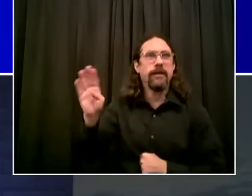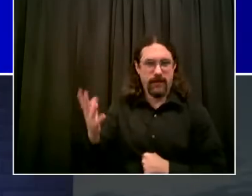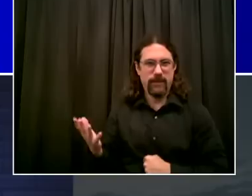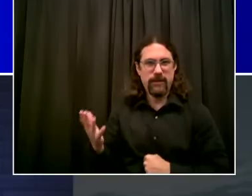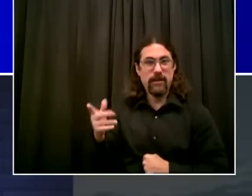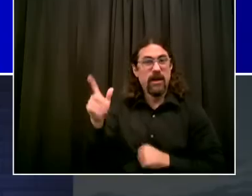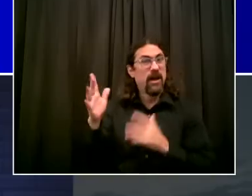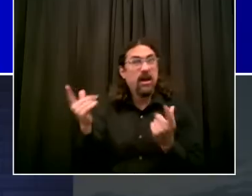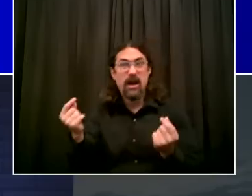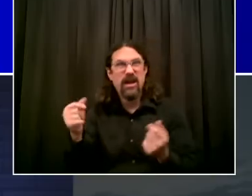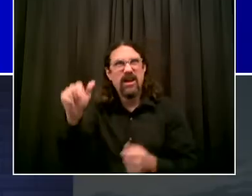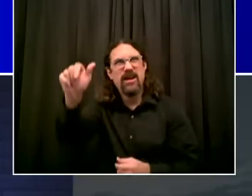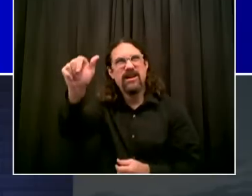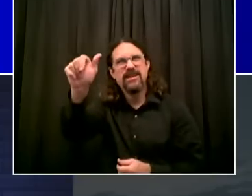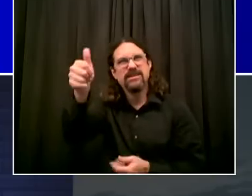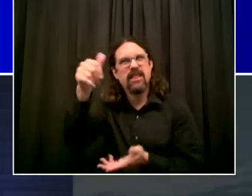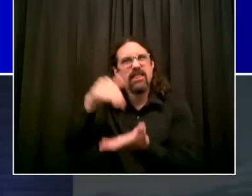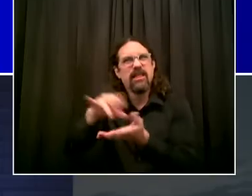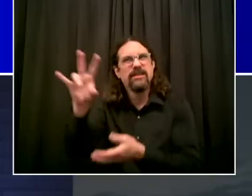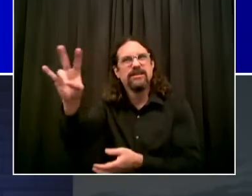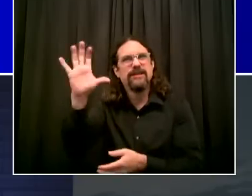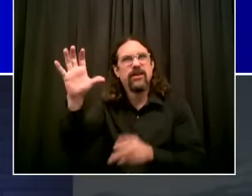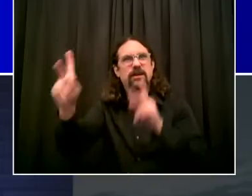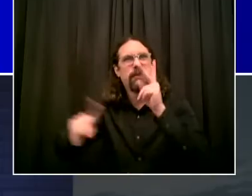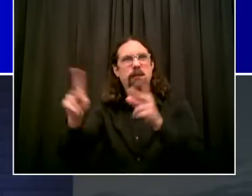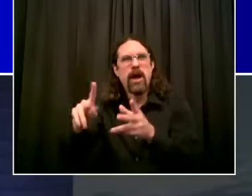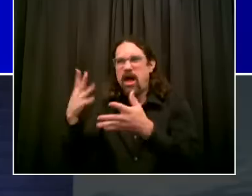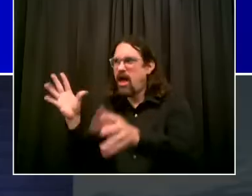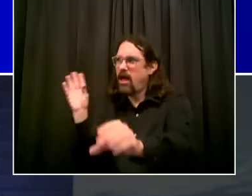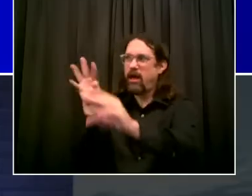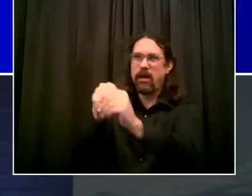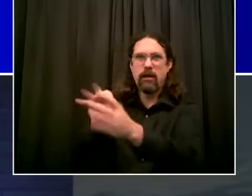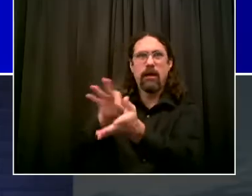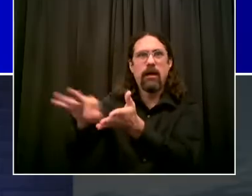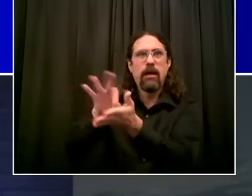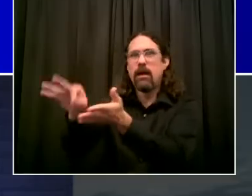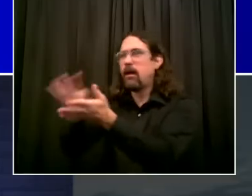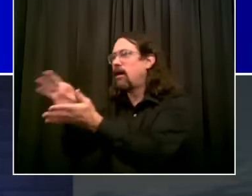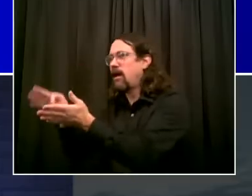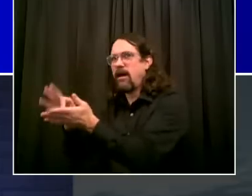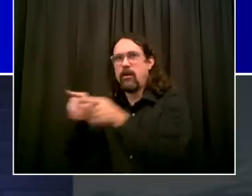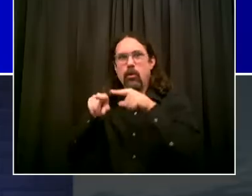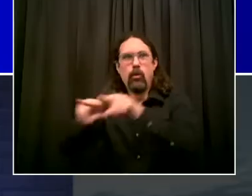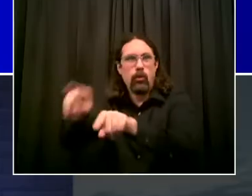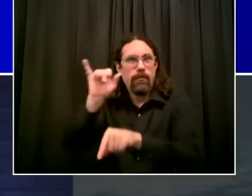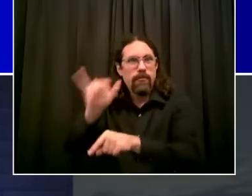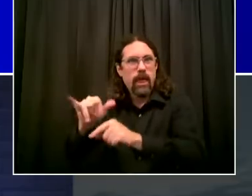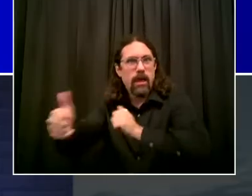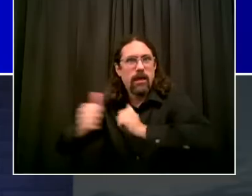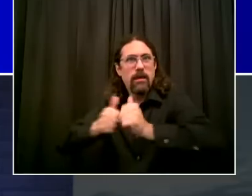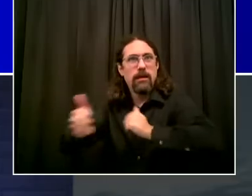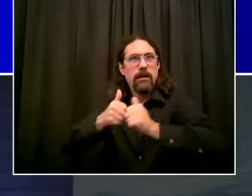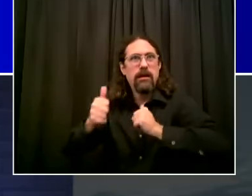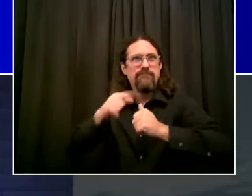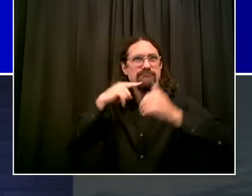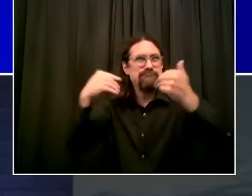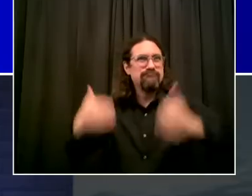CENSUS AND SINCE BROOKLYN IS THE WINNER, ALL THE DISCIPLINES WHO PARTICIPATED IN THE CONTEST ARE